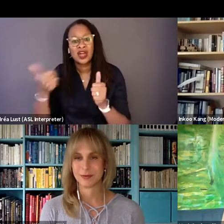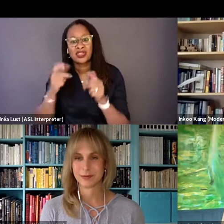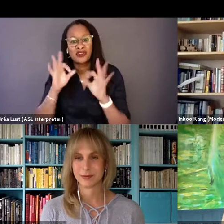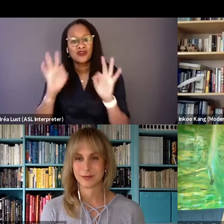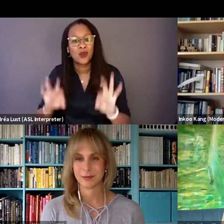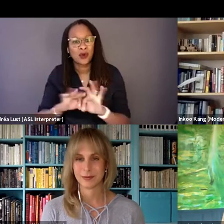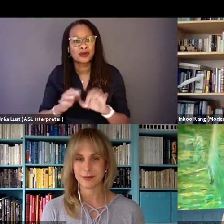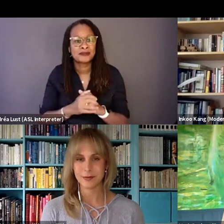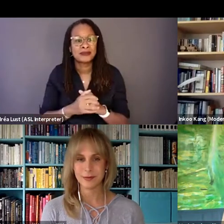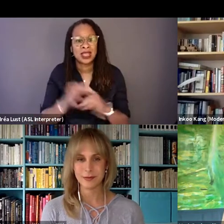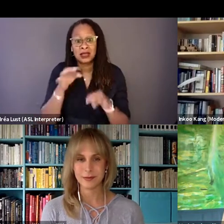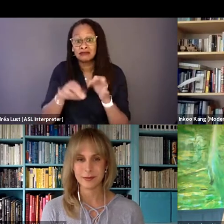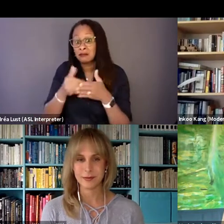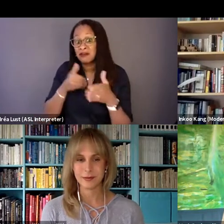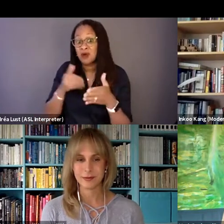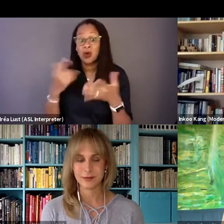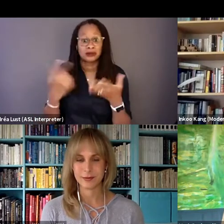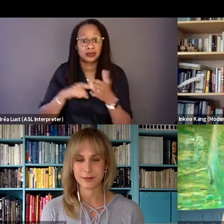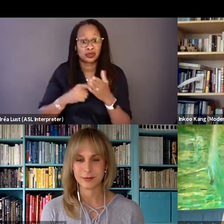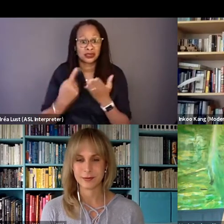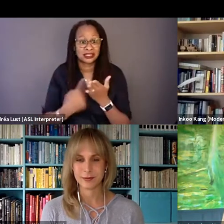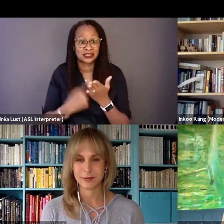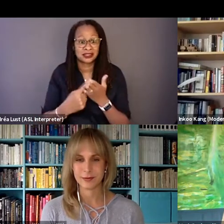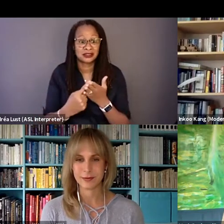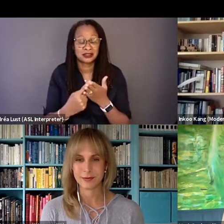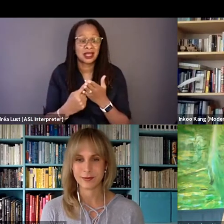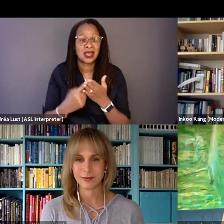Right before we started this discussion, before the cameras started rolling,